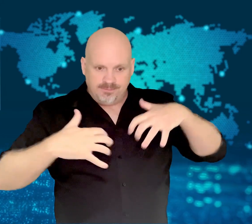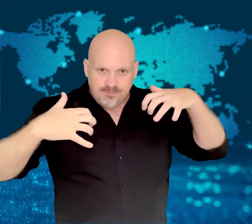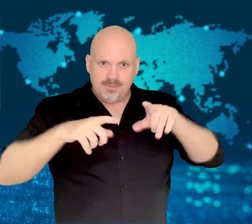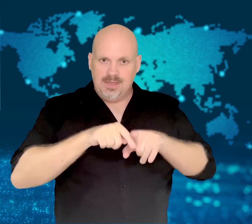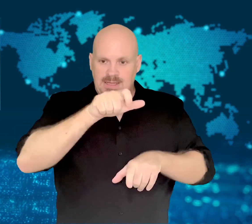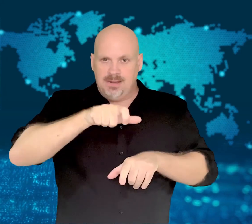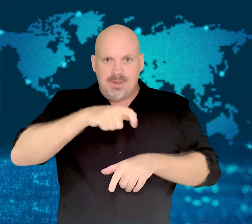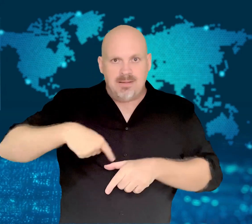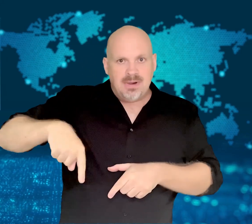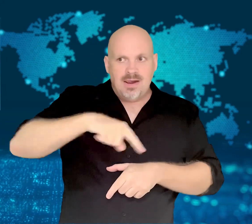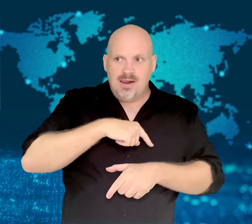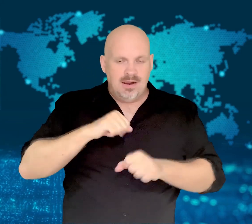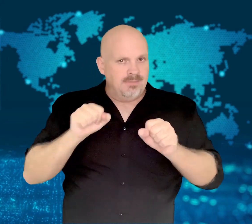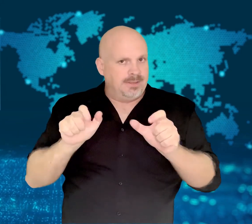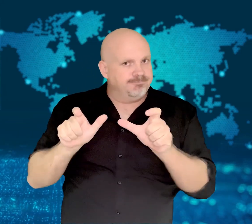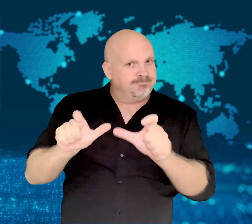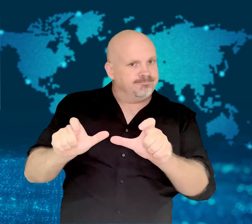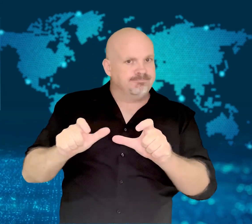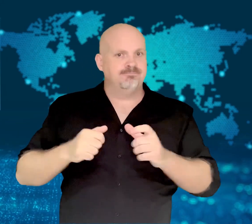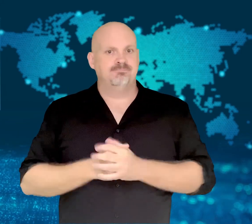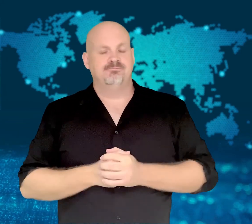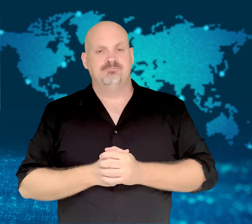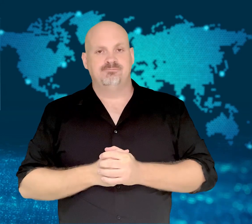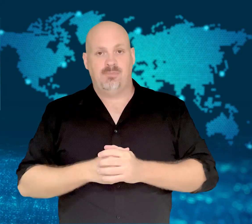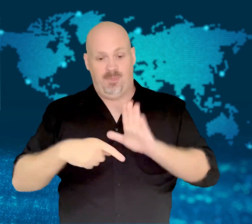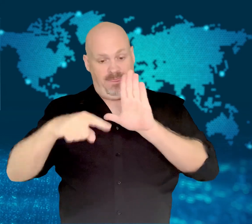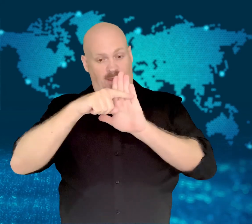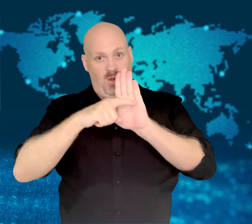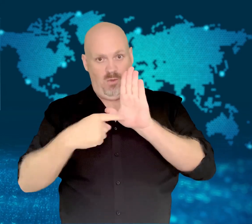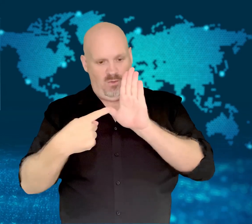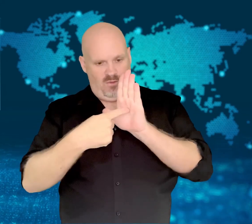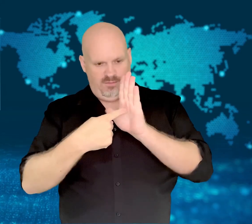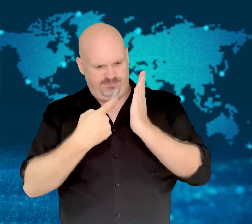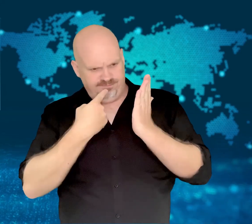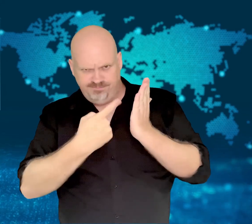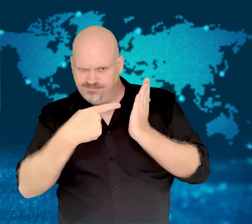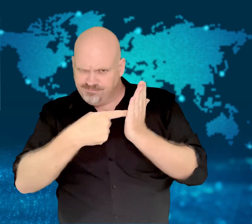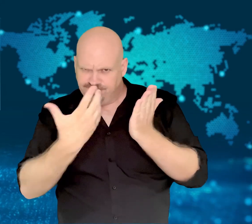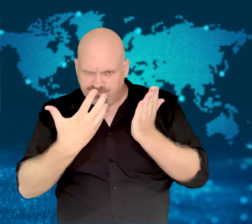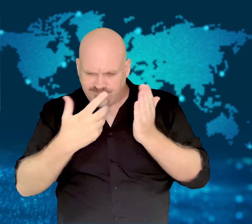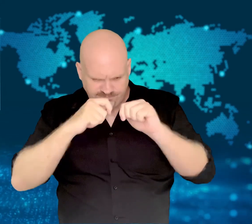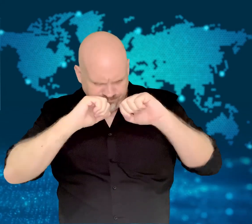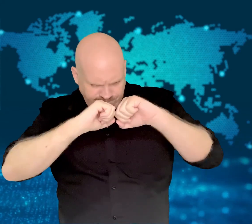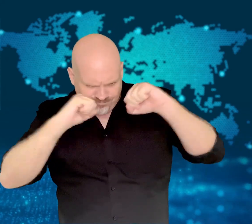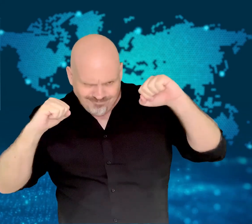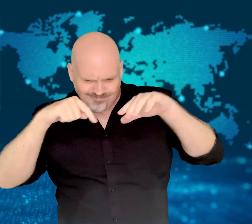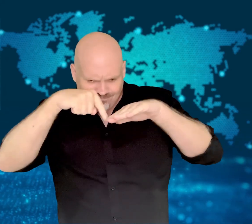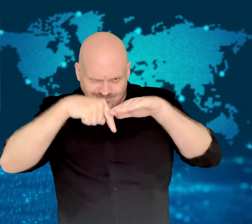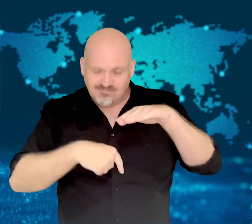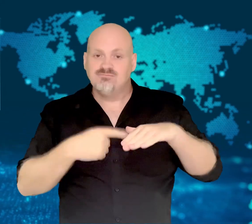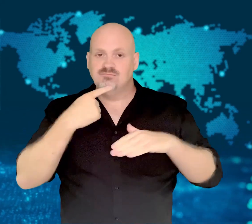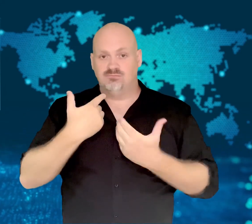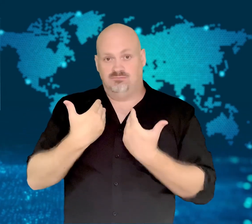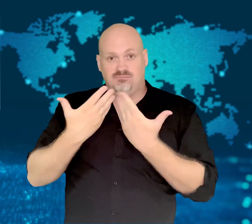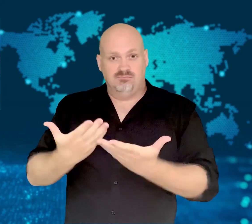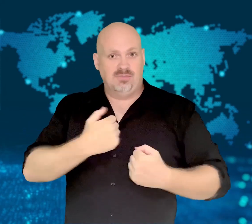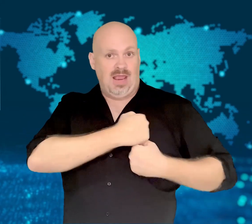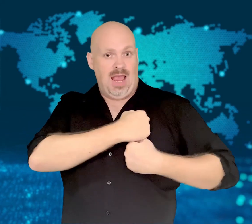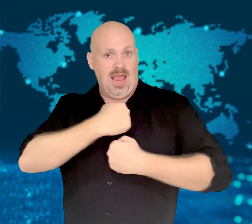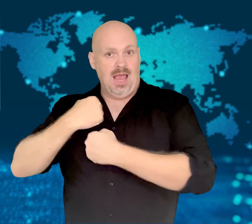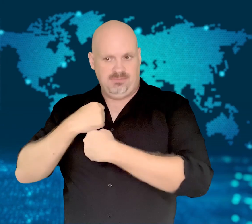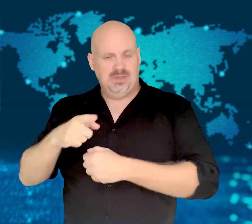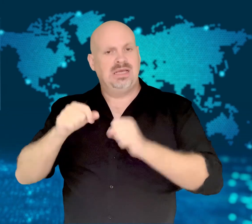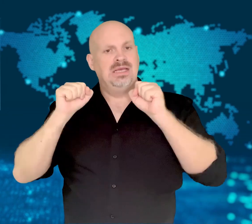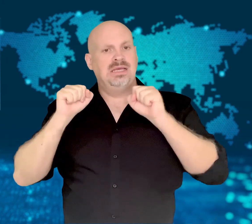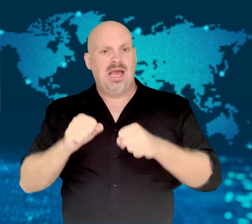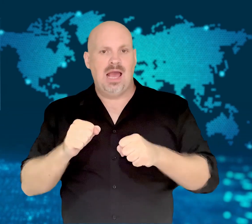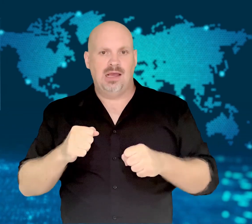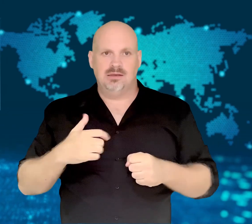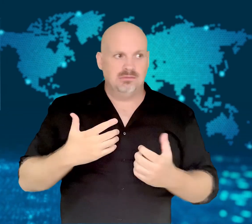The law specifically gives the country's military the right to "automatically" use